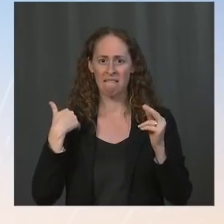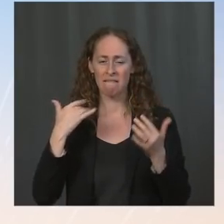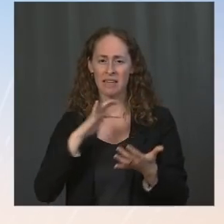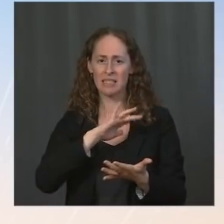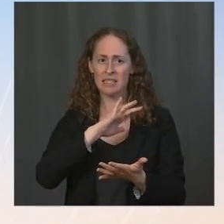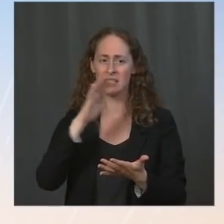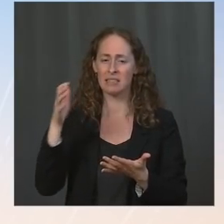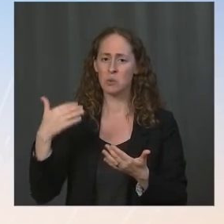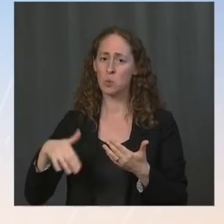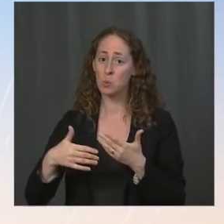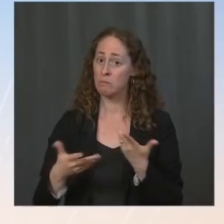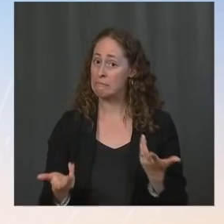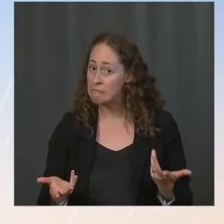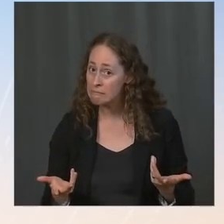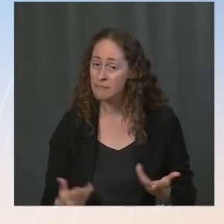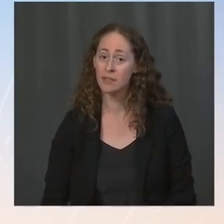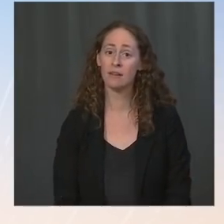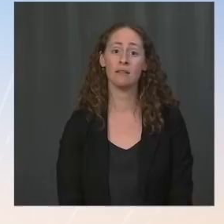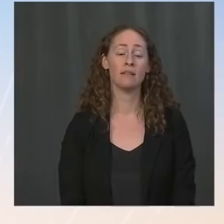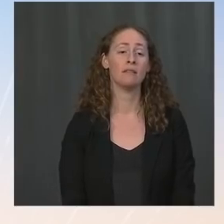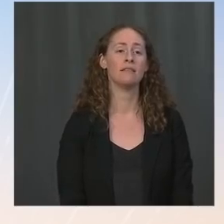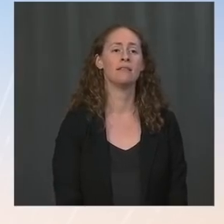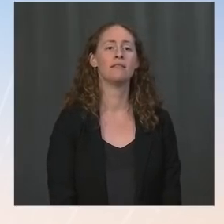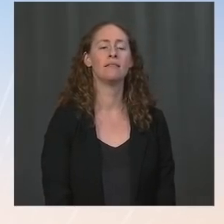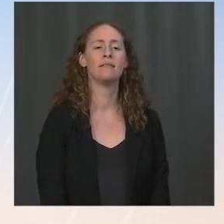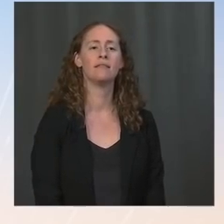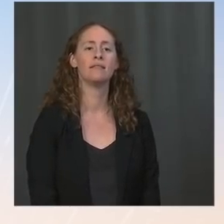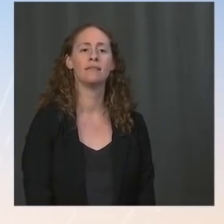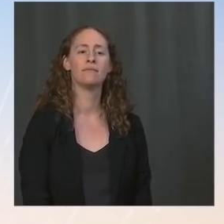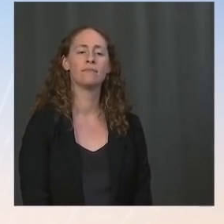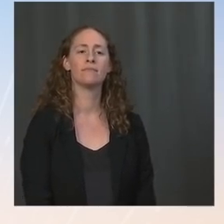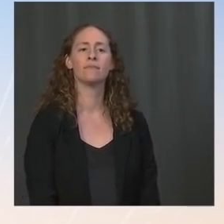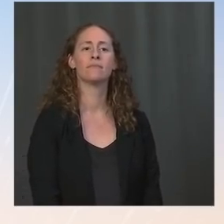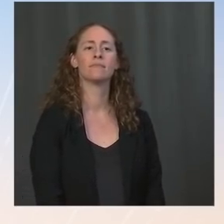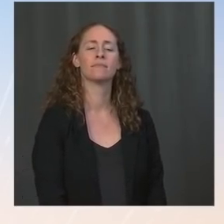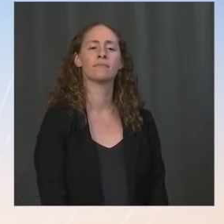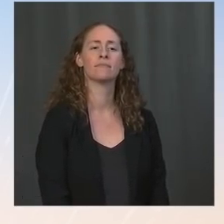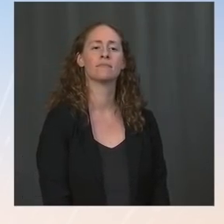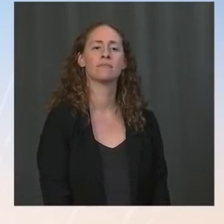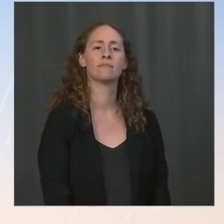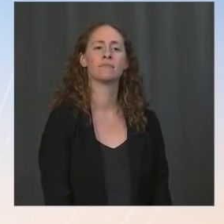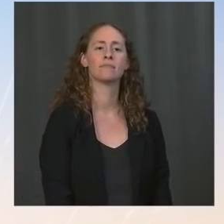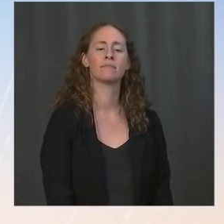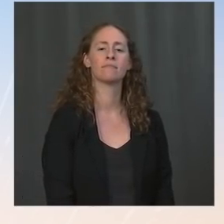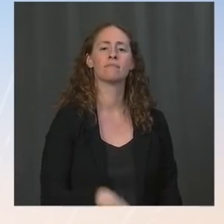Ms. Psaki: Well, let me unpack your question a little bit, because the U.S. military -- part of their retrograde effort